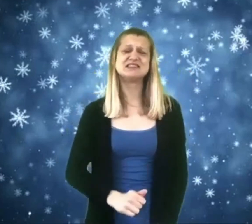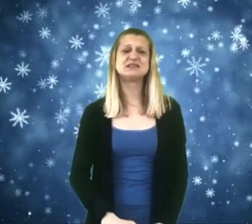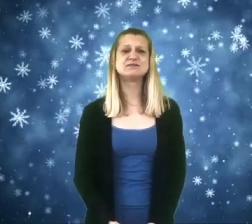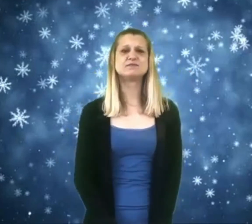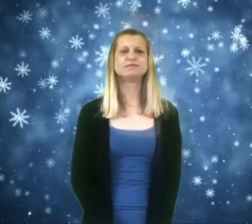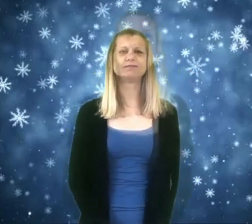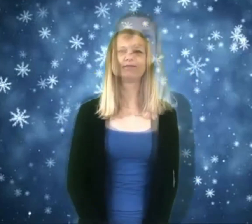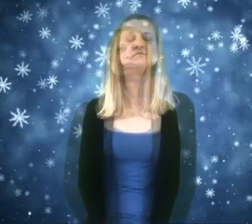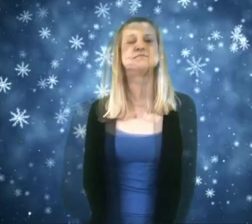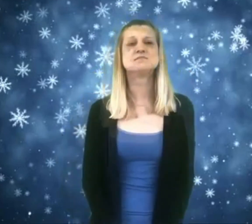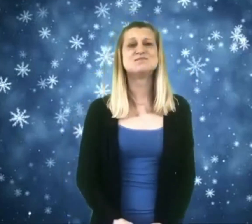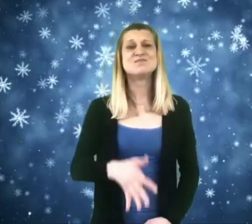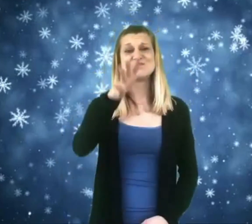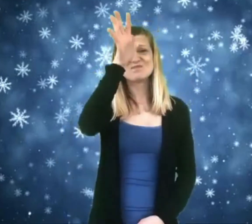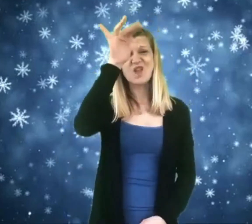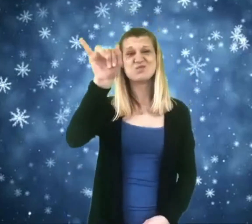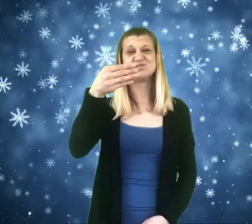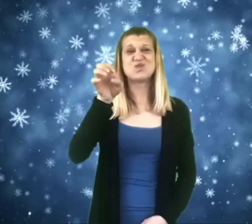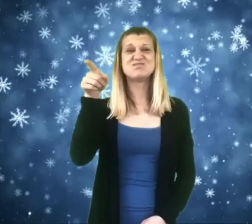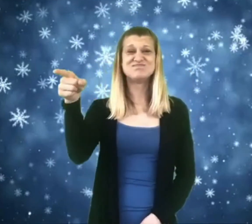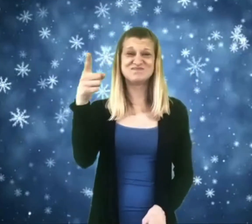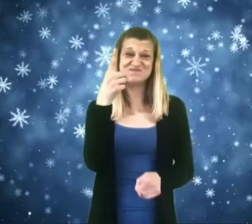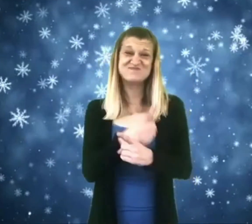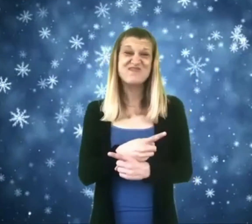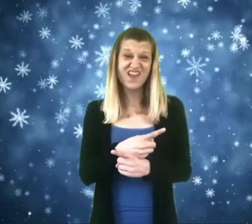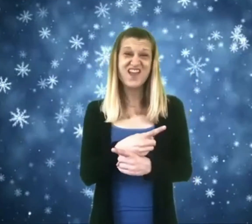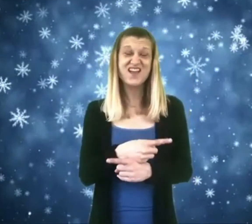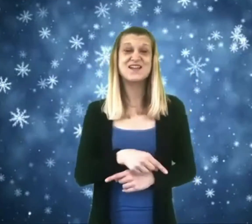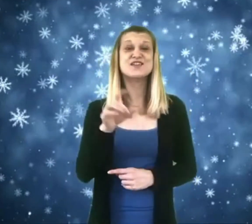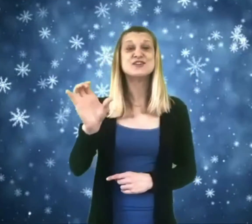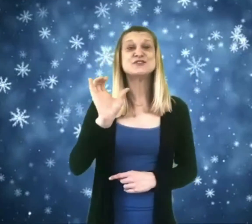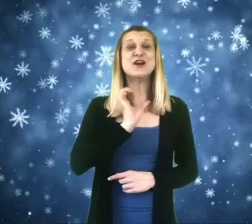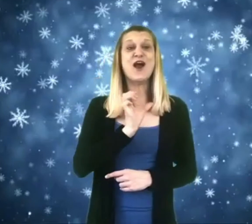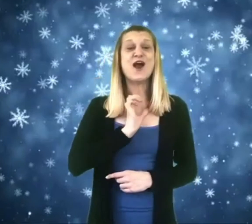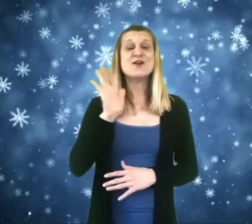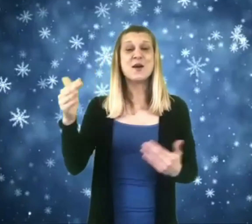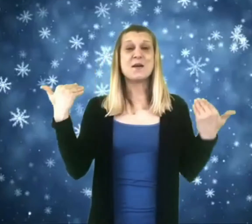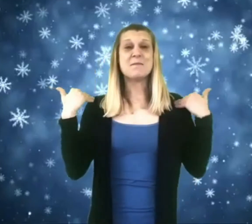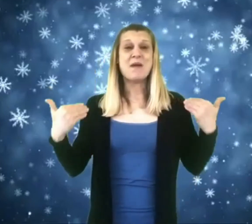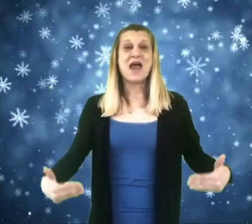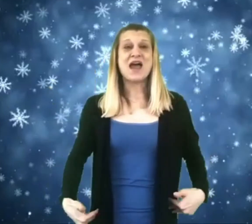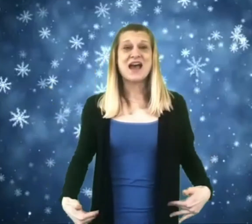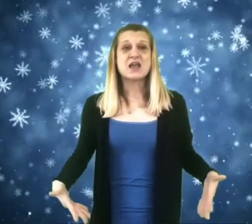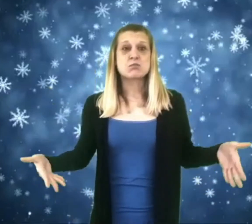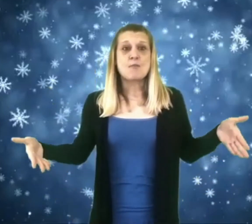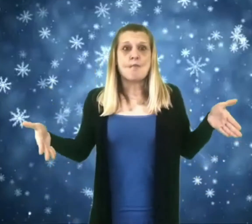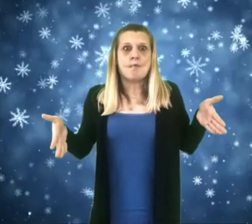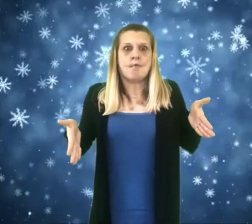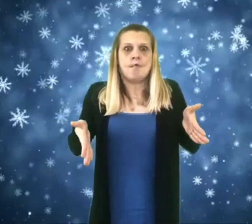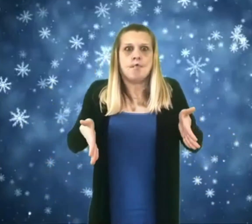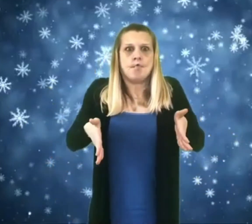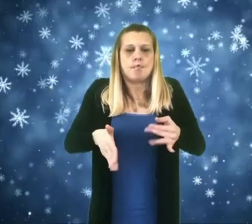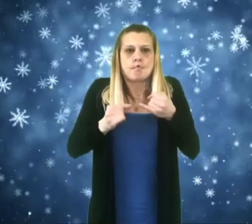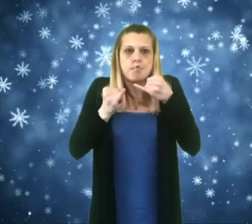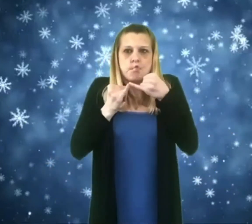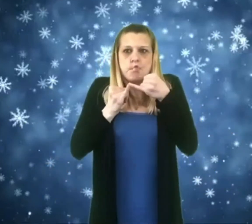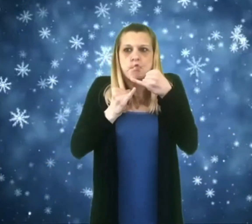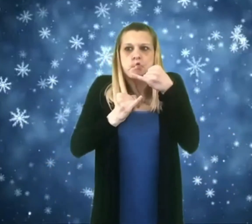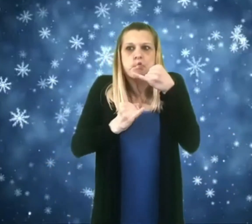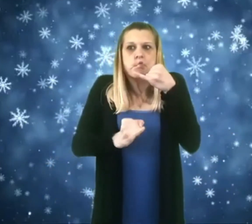After all, Grandpa Joe was right. And every day, Charlie Bucket grew thinner and thinner.